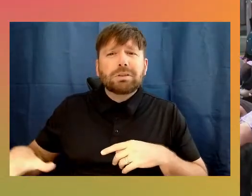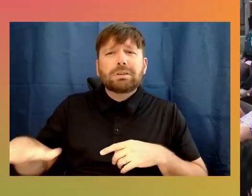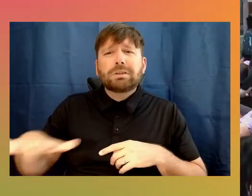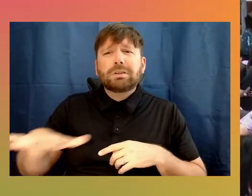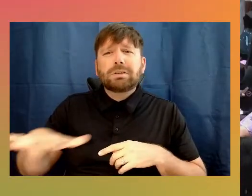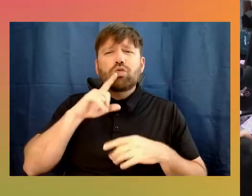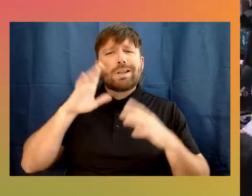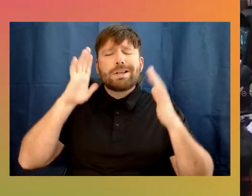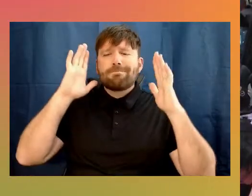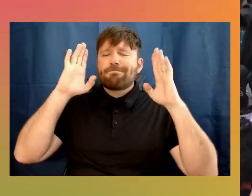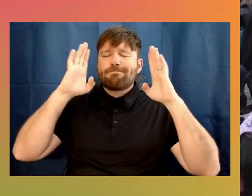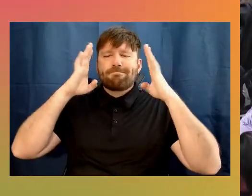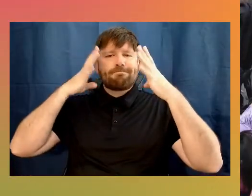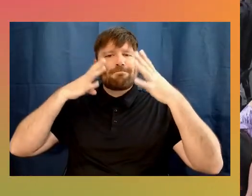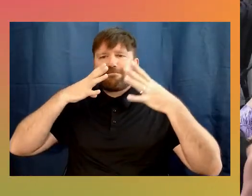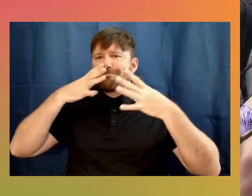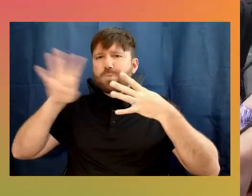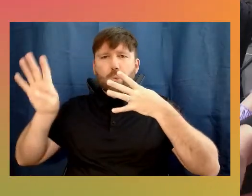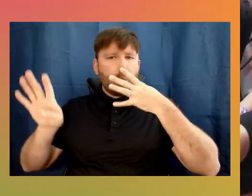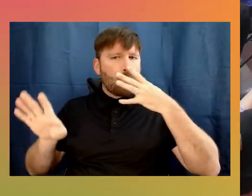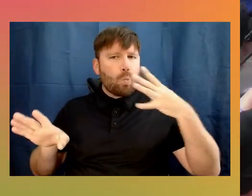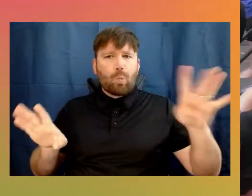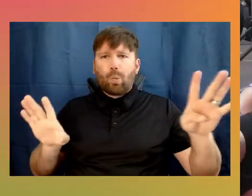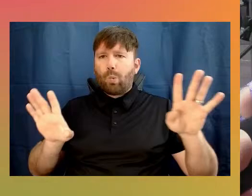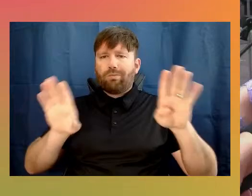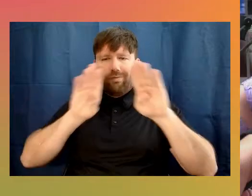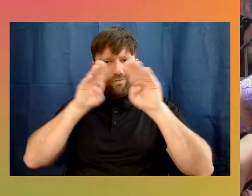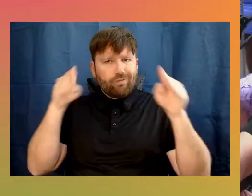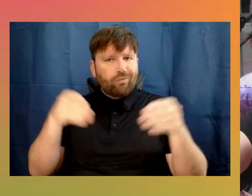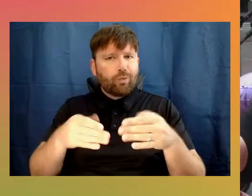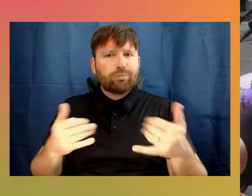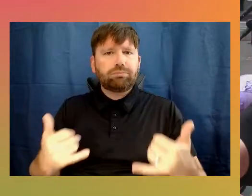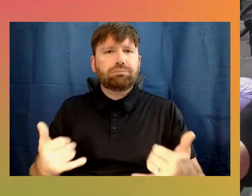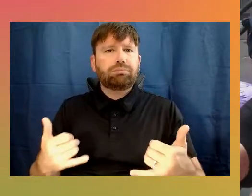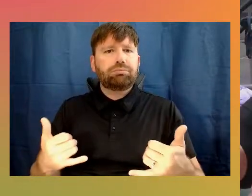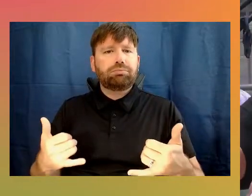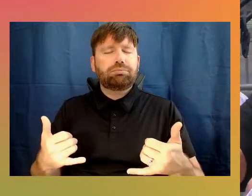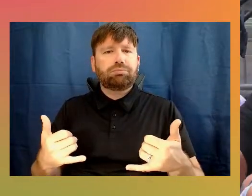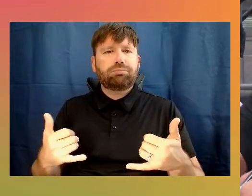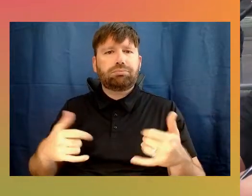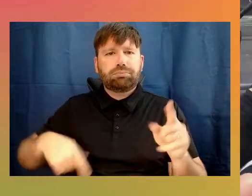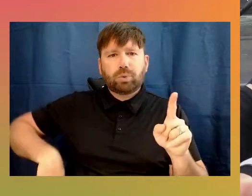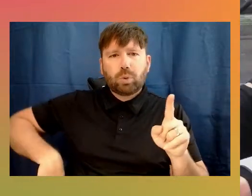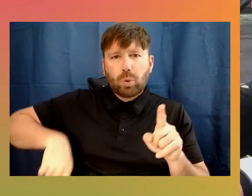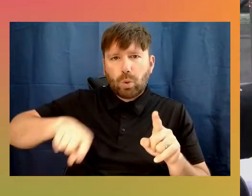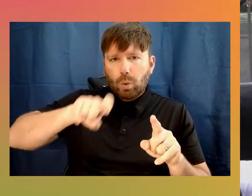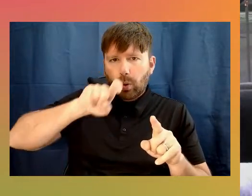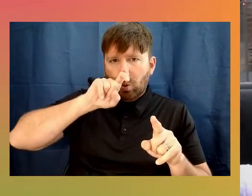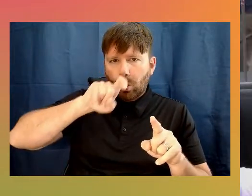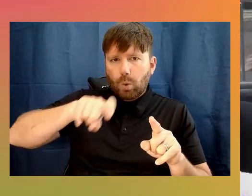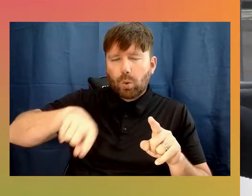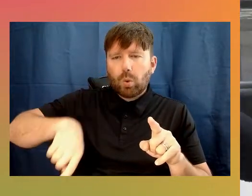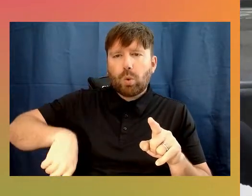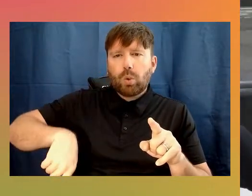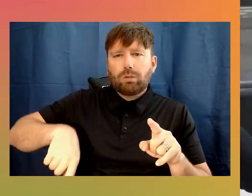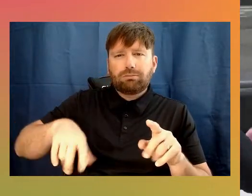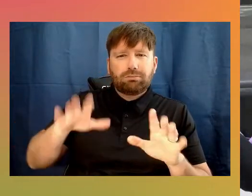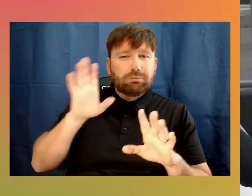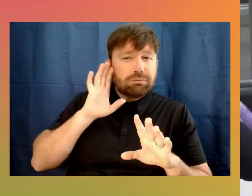THE BREATH. ALLOW THE NOISES, LIFE AND CRAZINESS AROUND YOU TO FADE